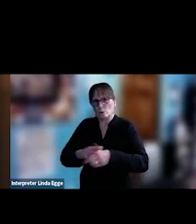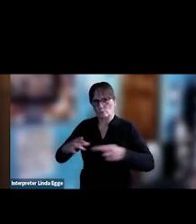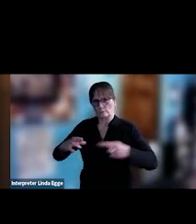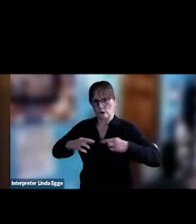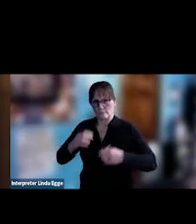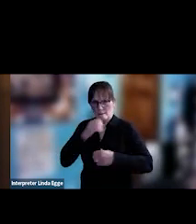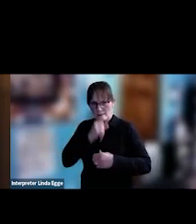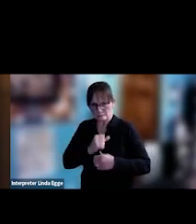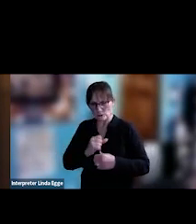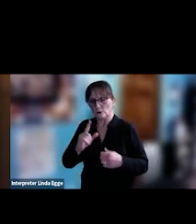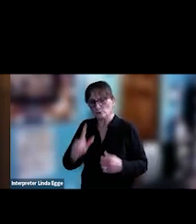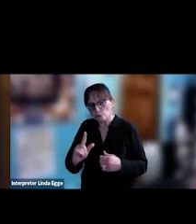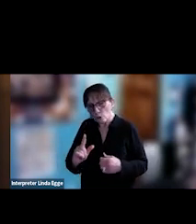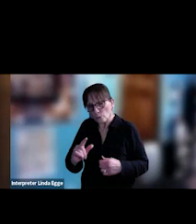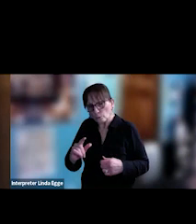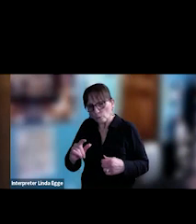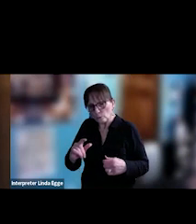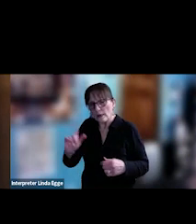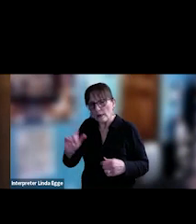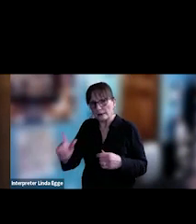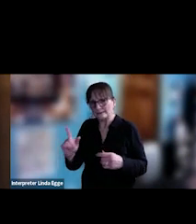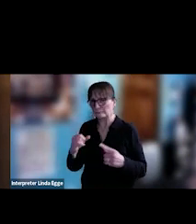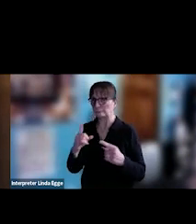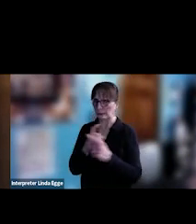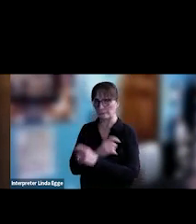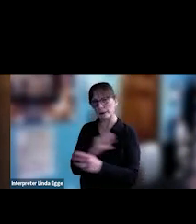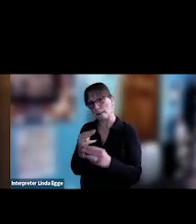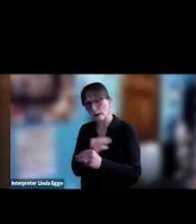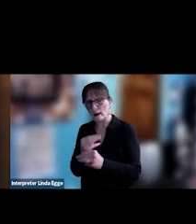So there is some complicated math involved in figuring out